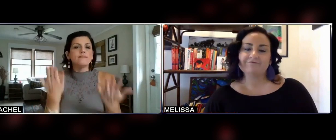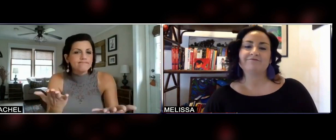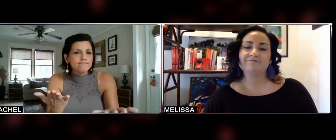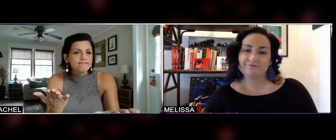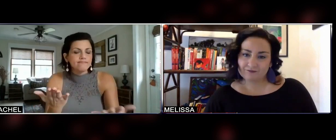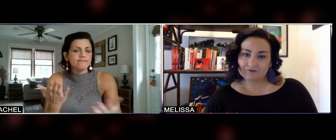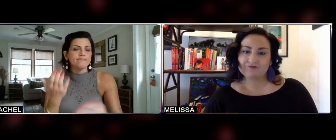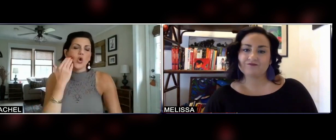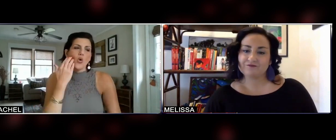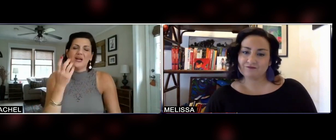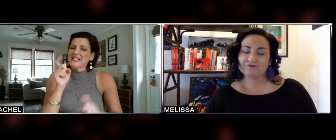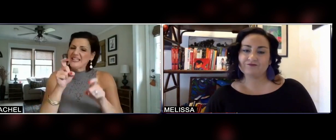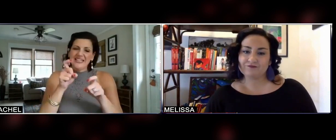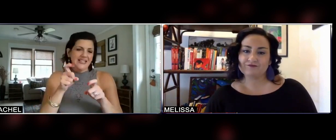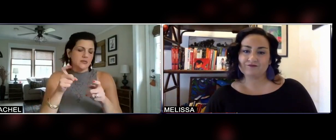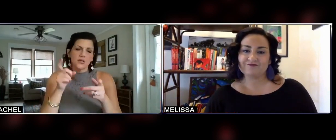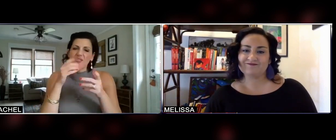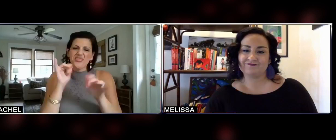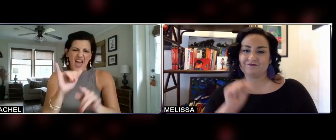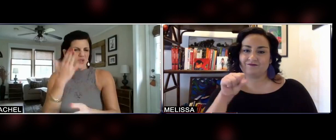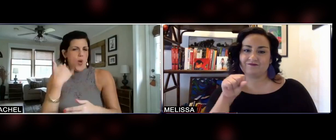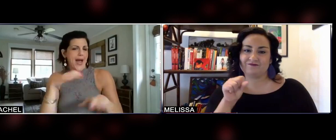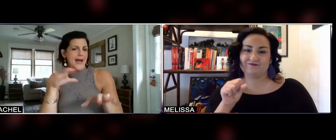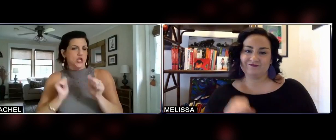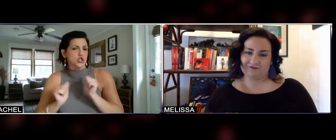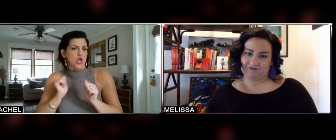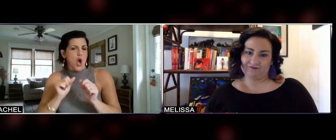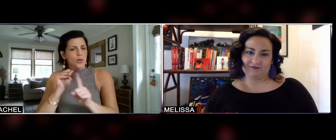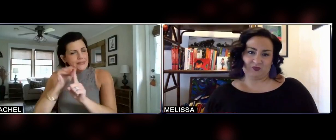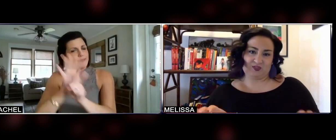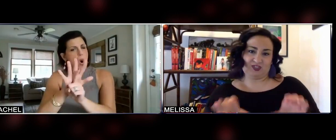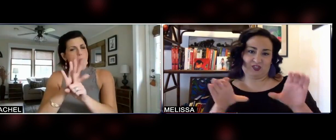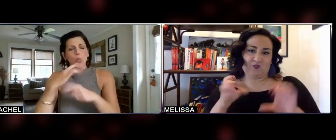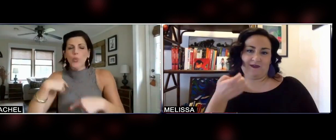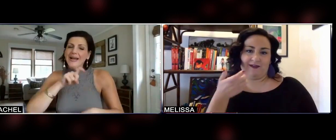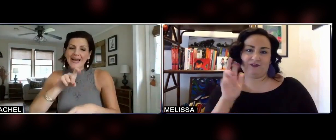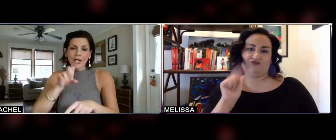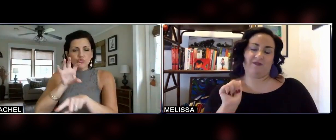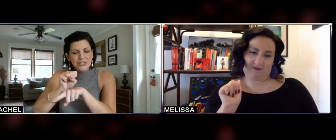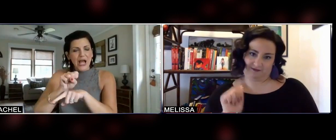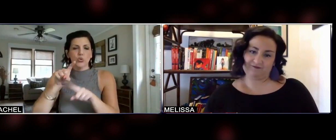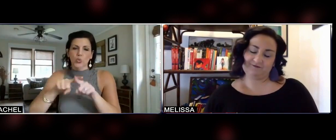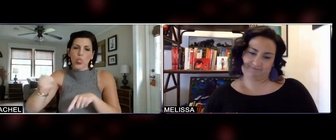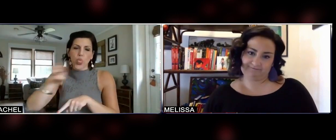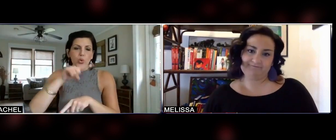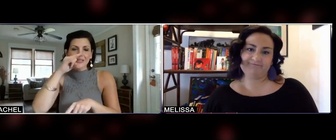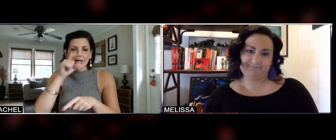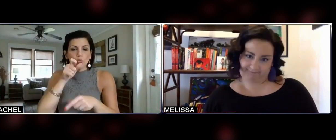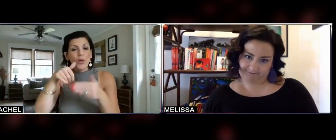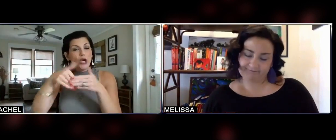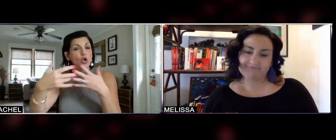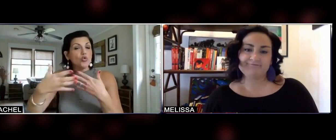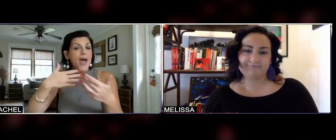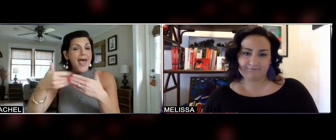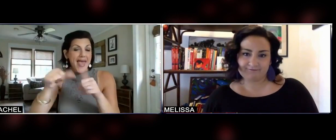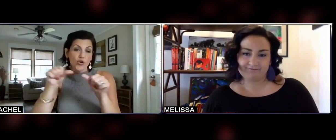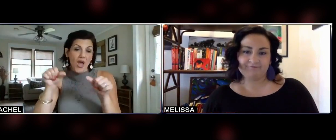That's why we did this show. We need exposure and protect those kids who are in that gray area.